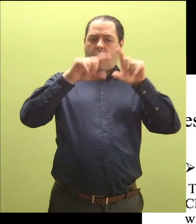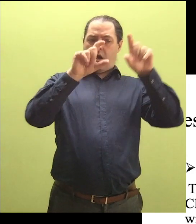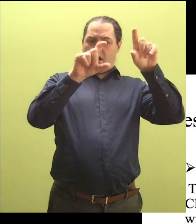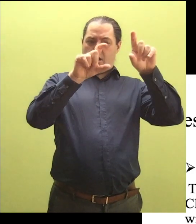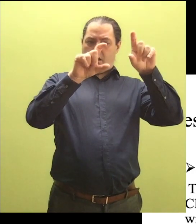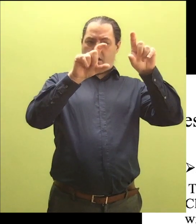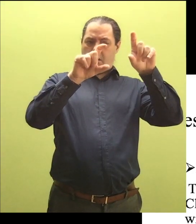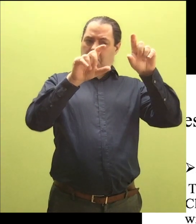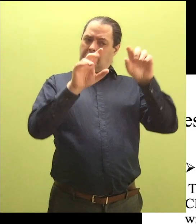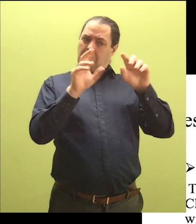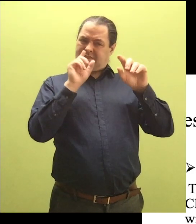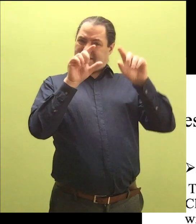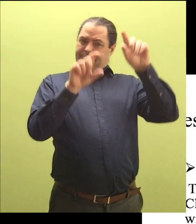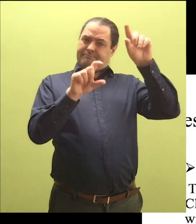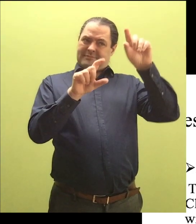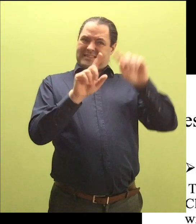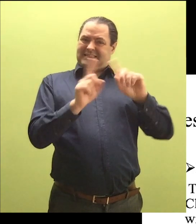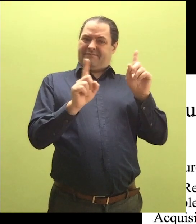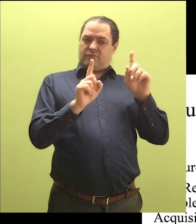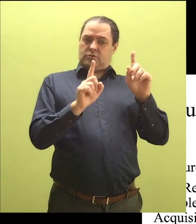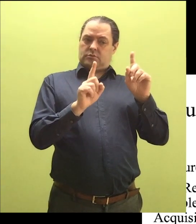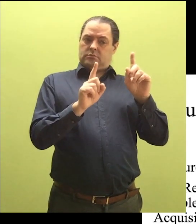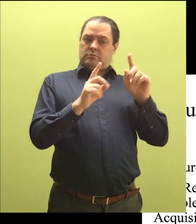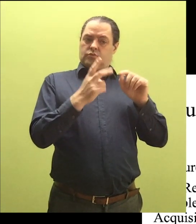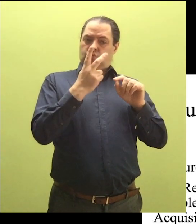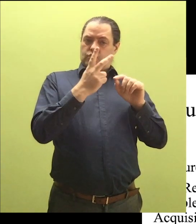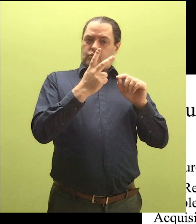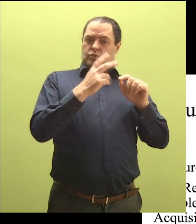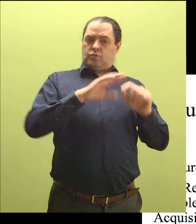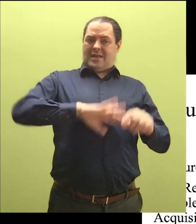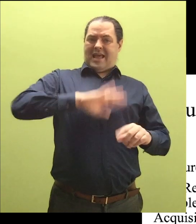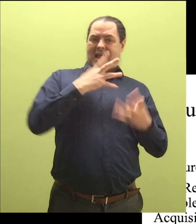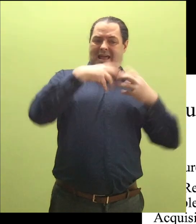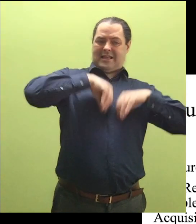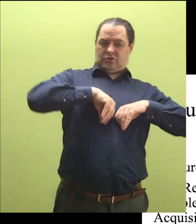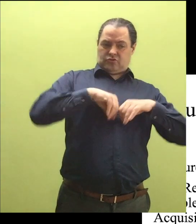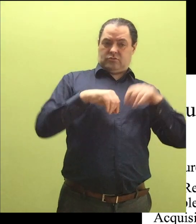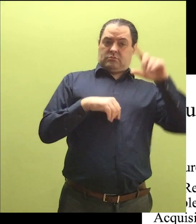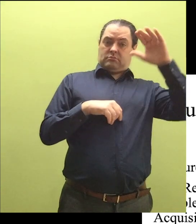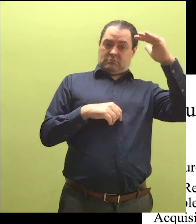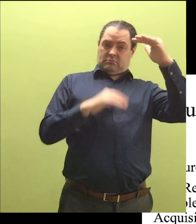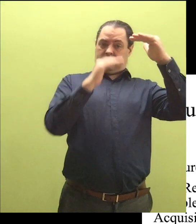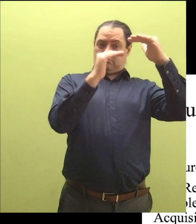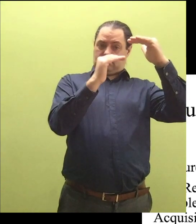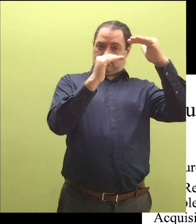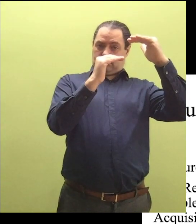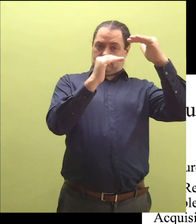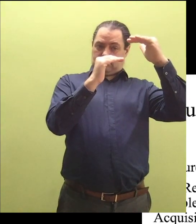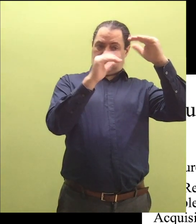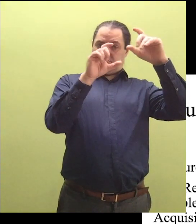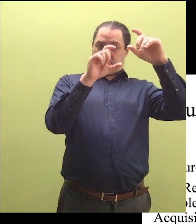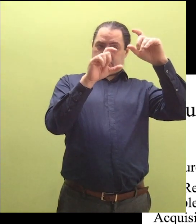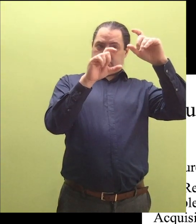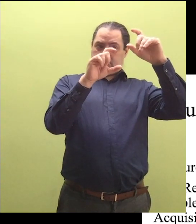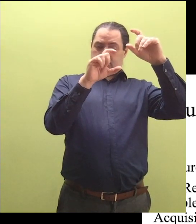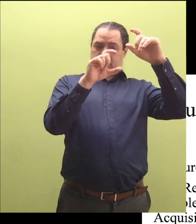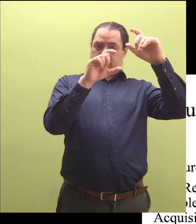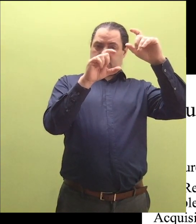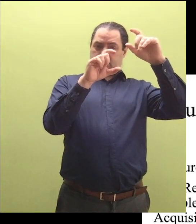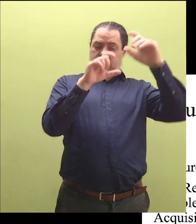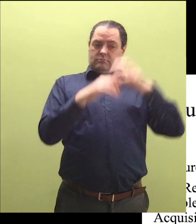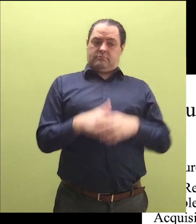acquisition groups. To clarify whether the differences indeed